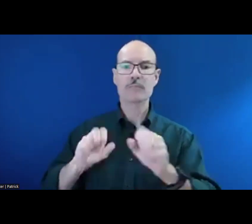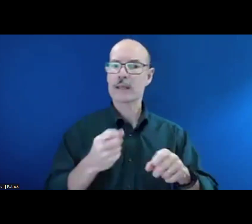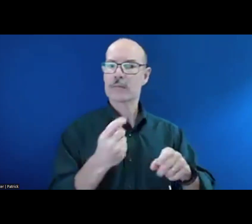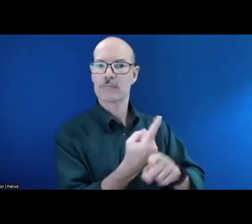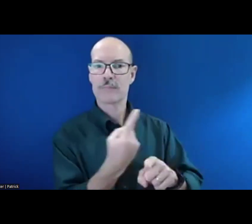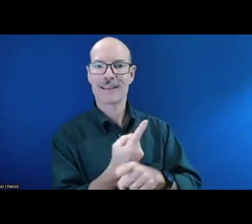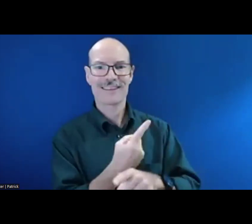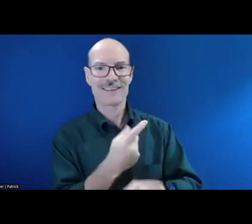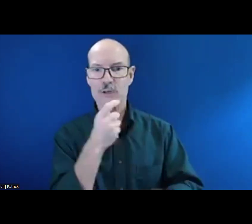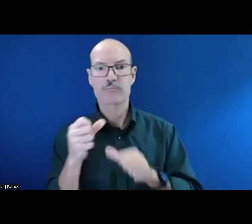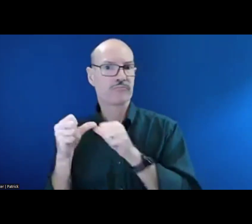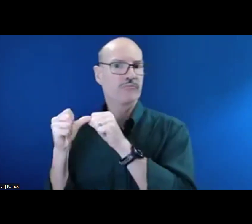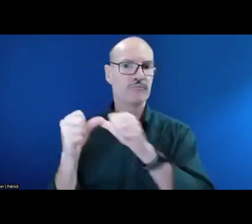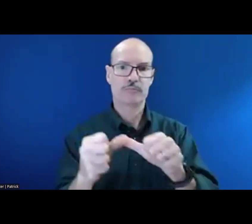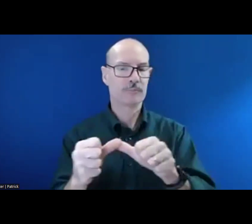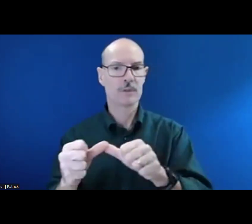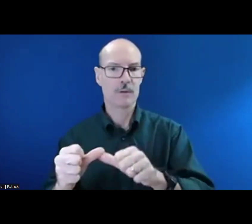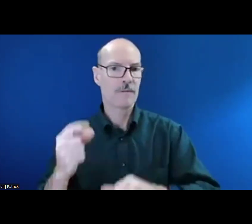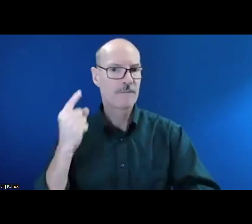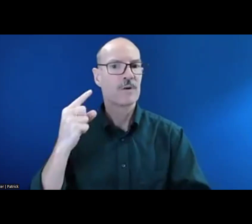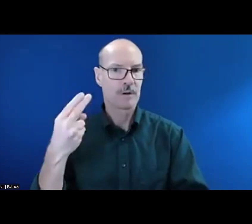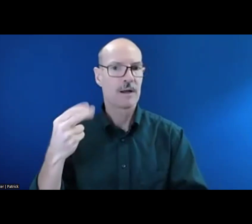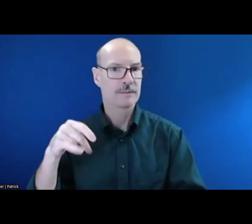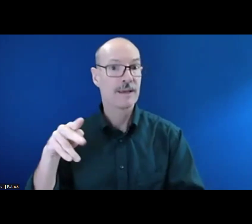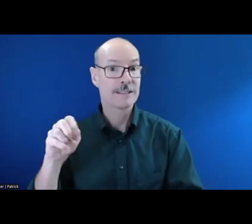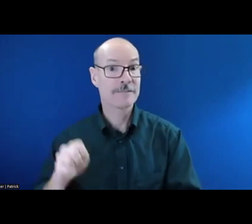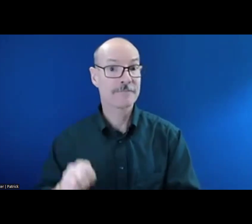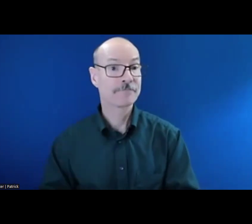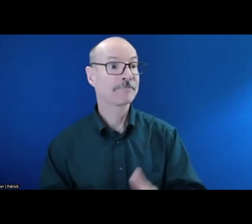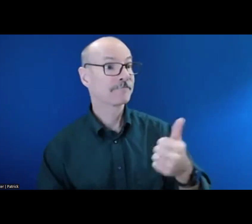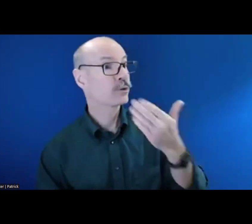Another question for Julie.